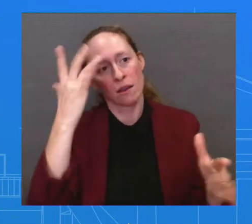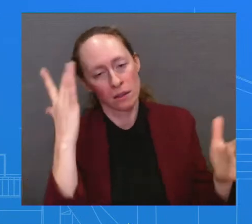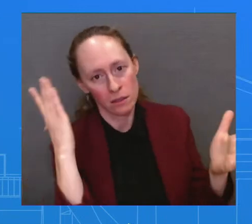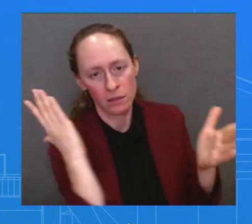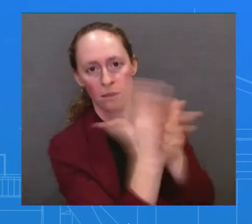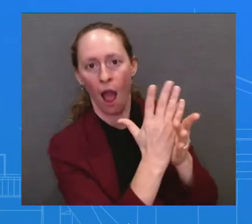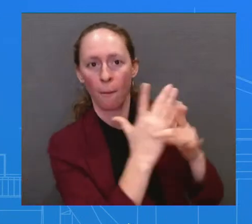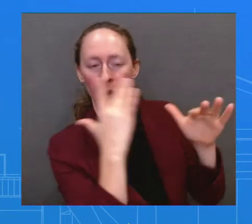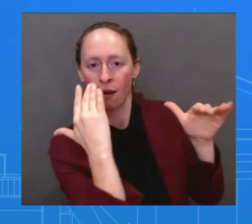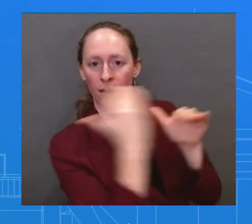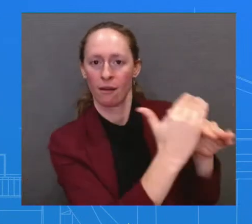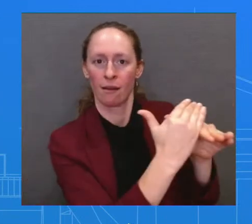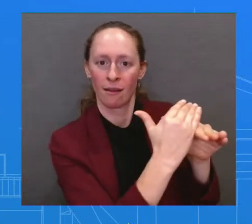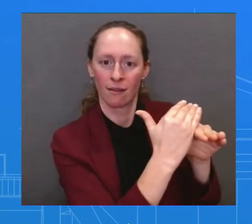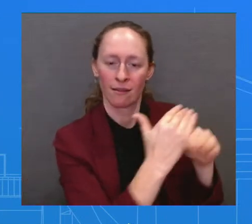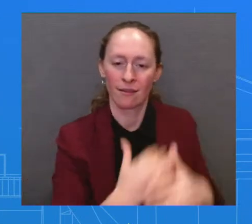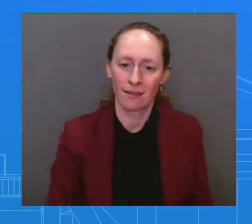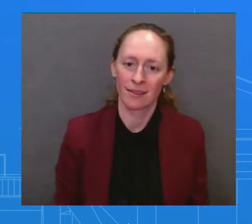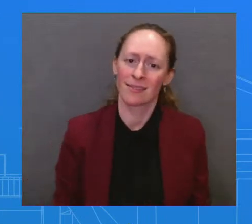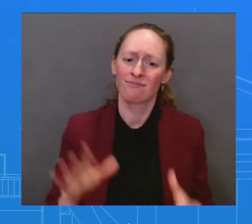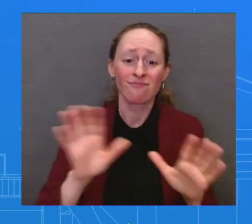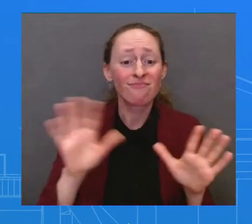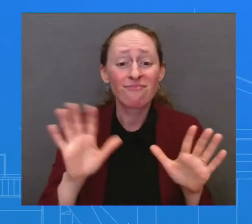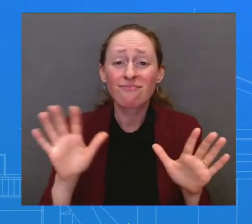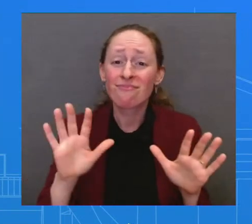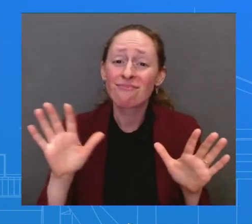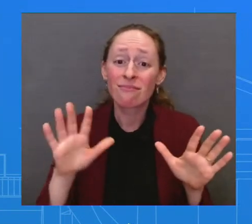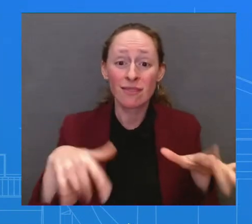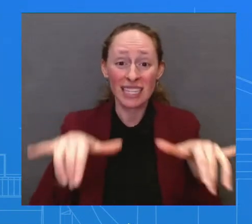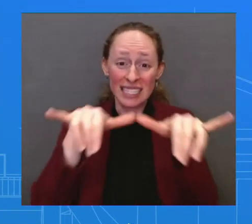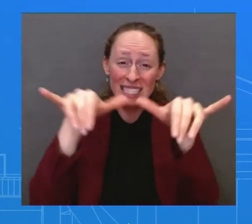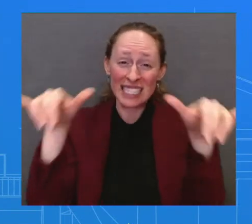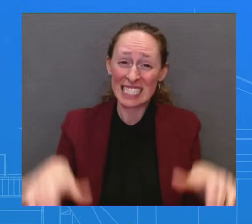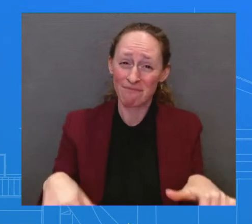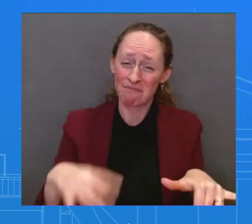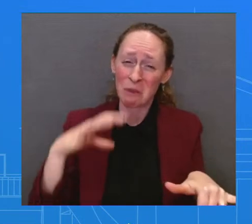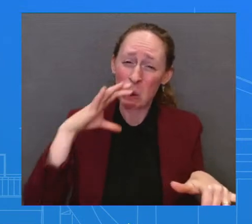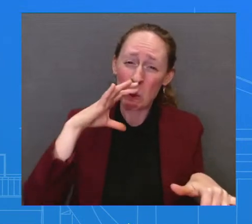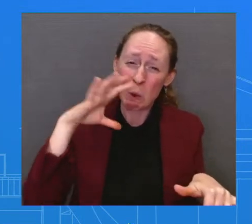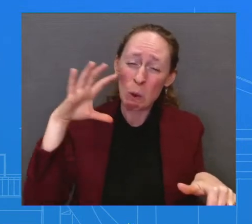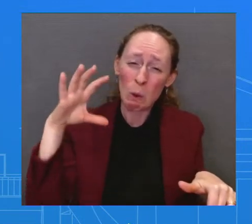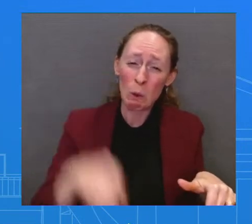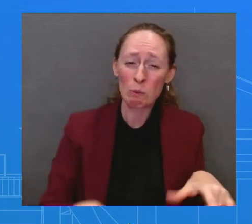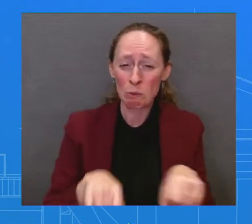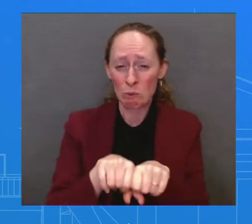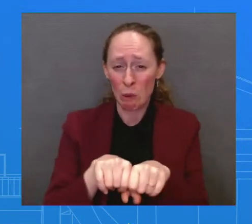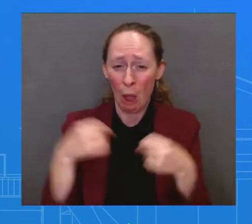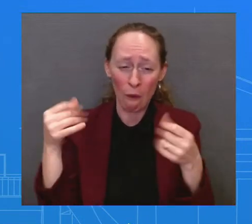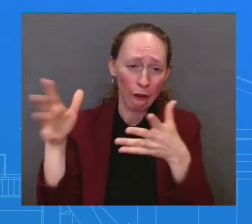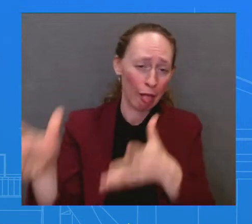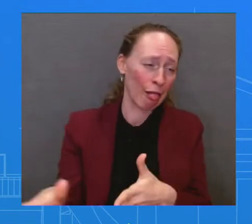The President has done everything and is going to continue what -- to do what he can, without the help of some Republicans on -- in --